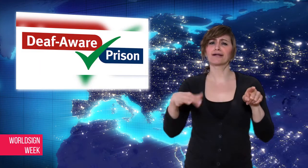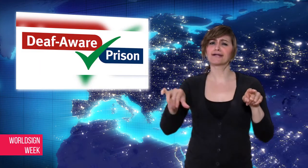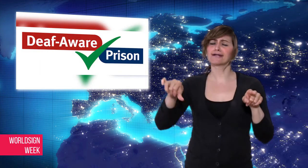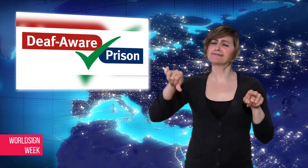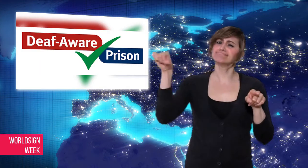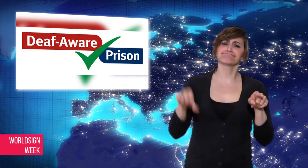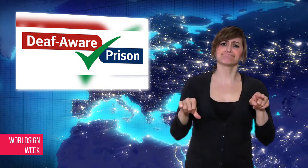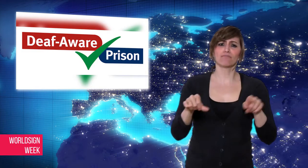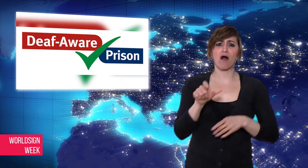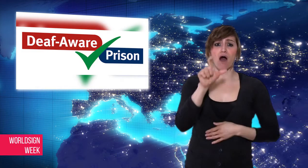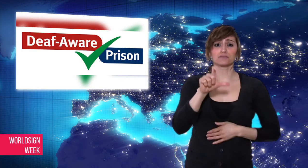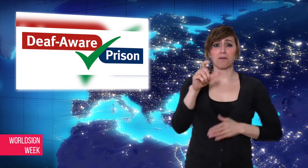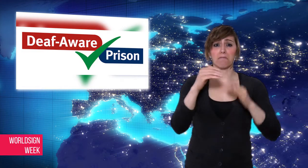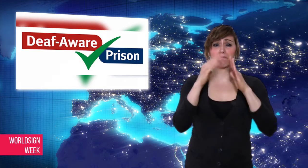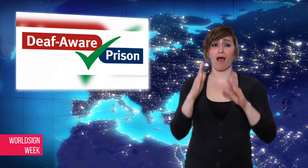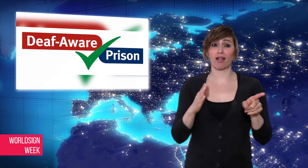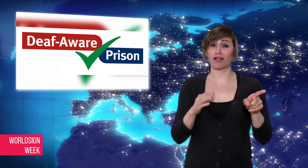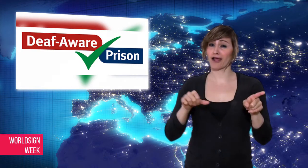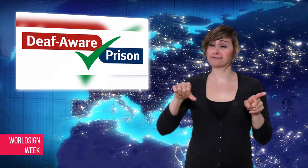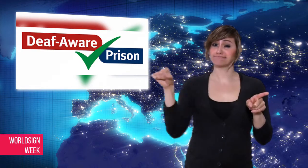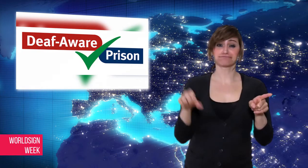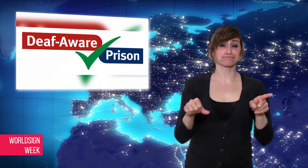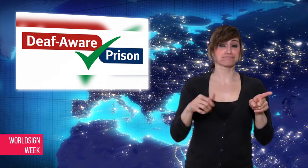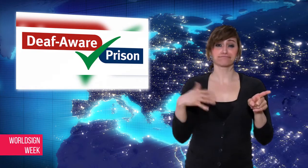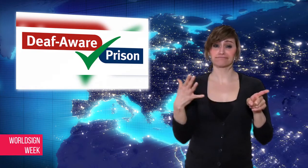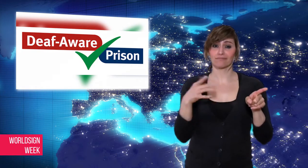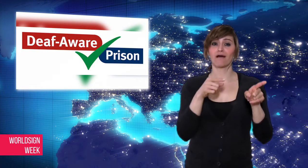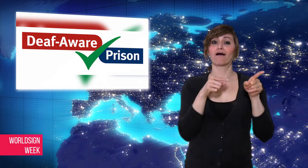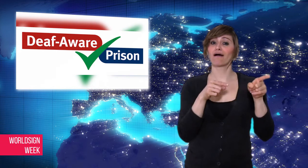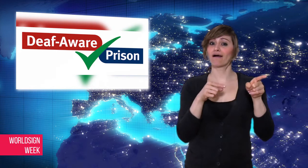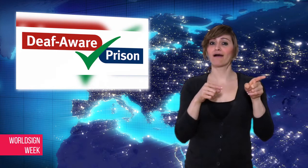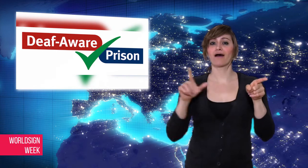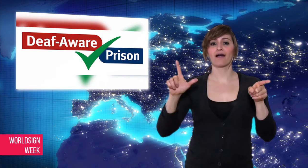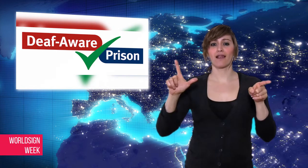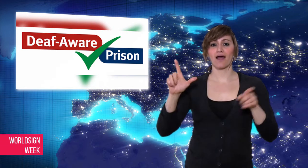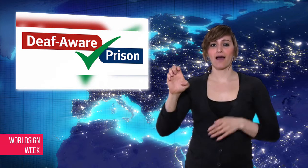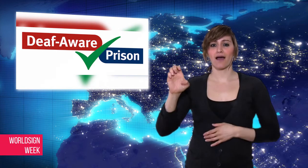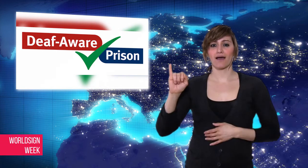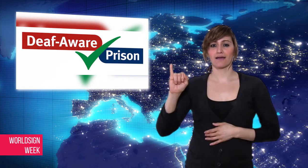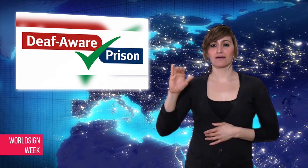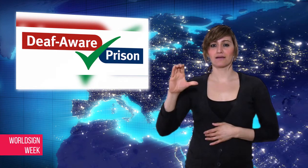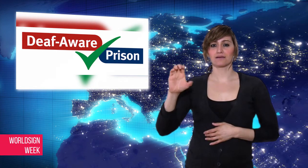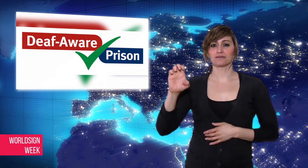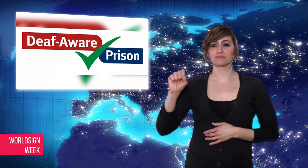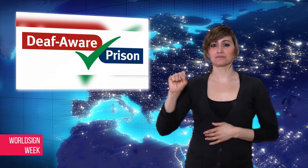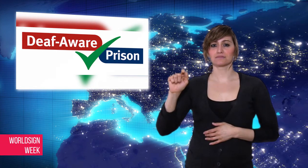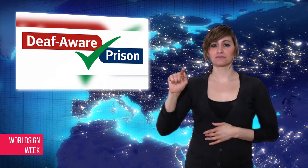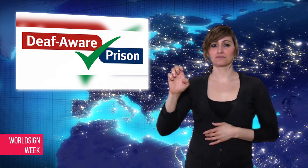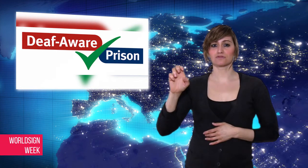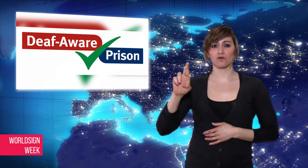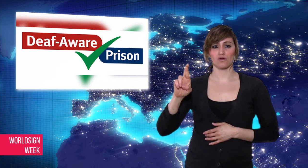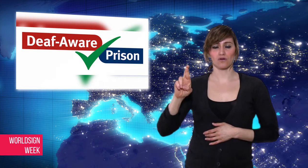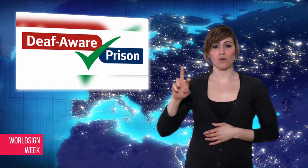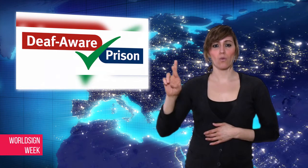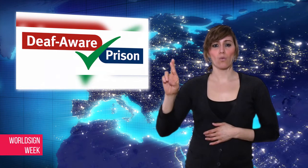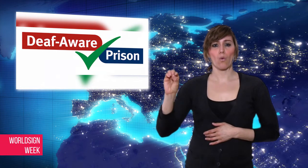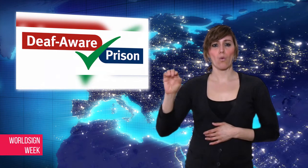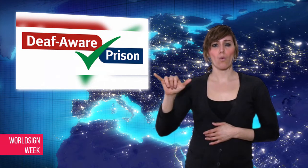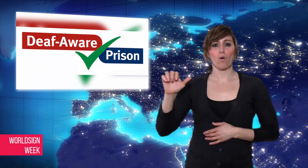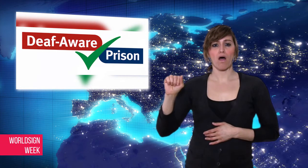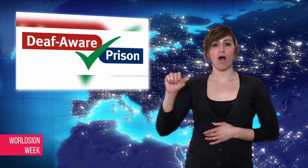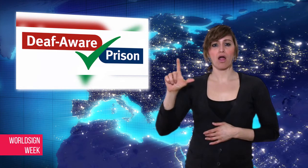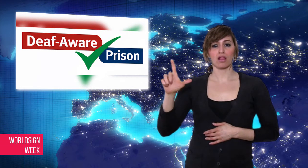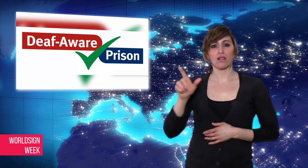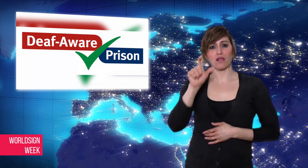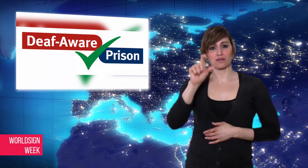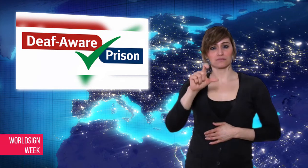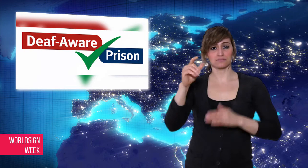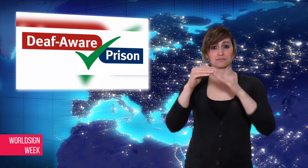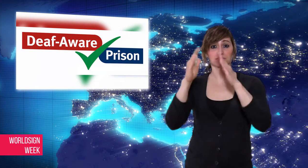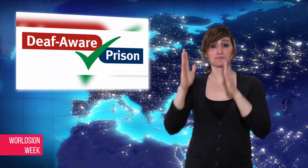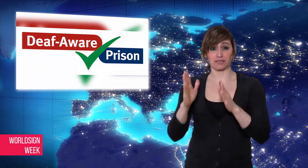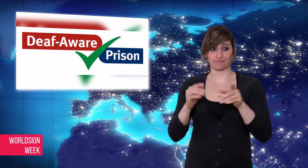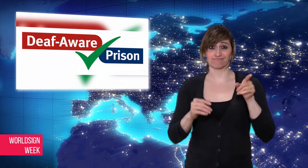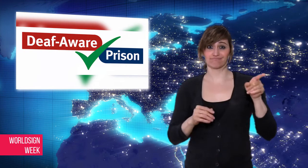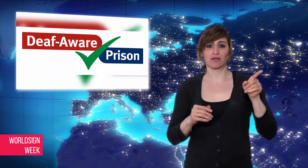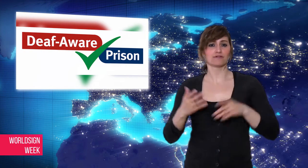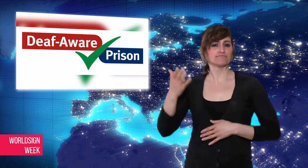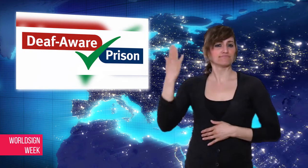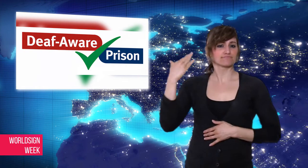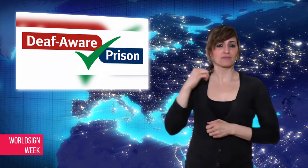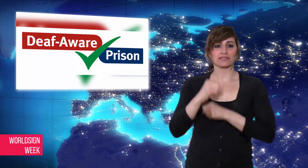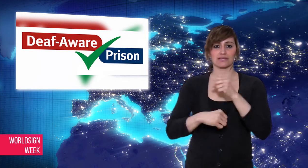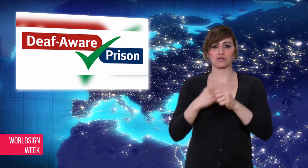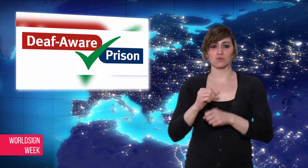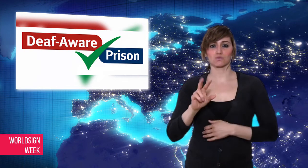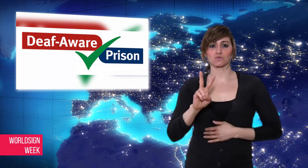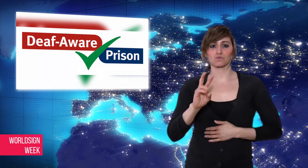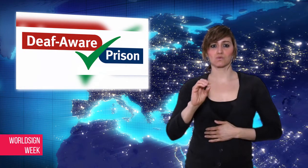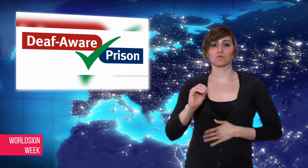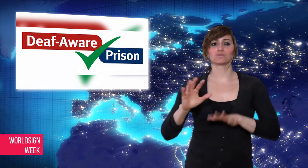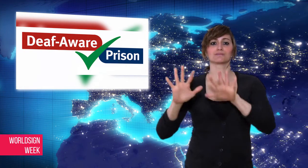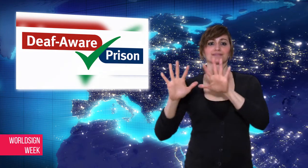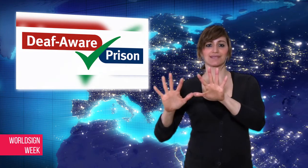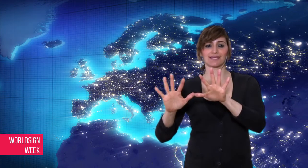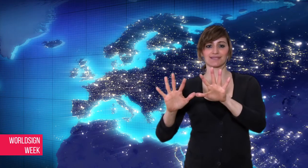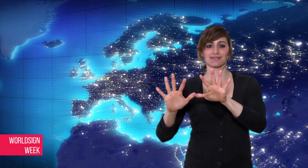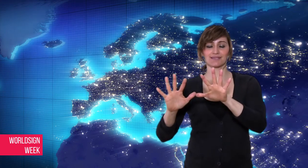was Leicester Royal Infirmary in 2010.